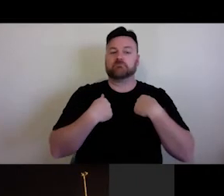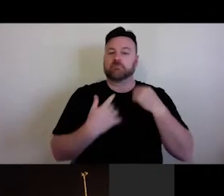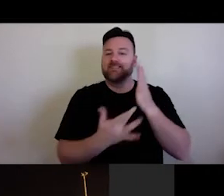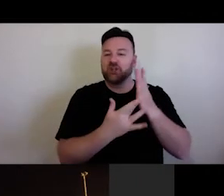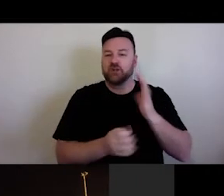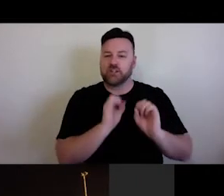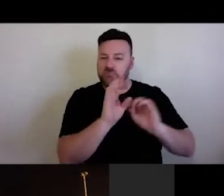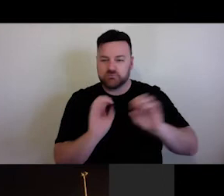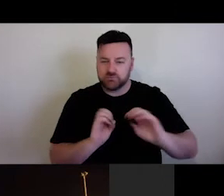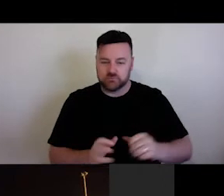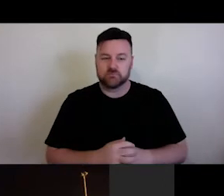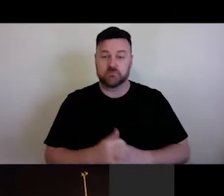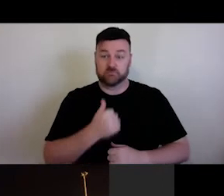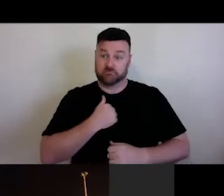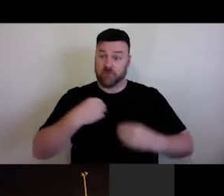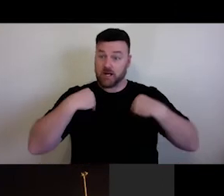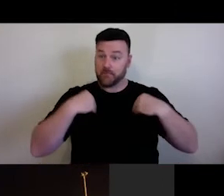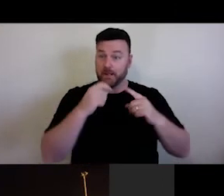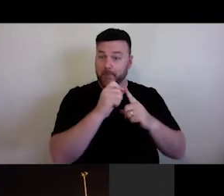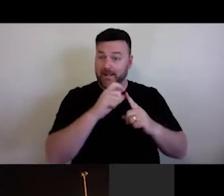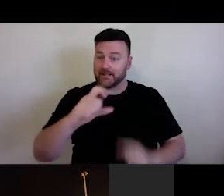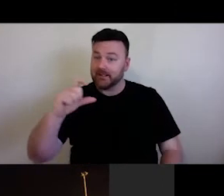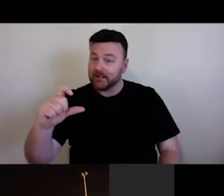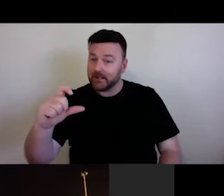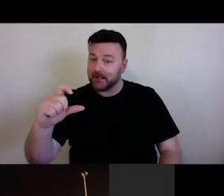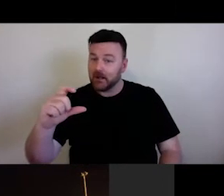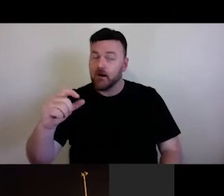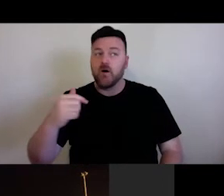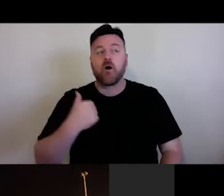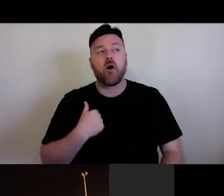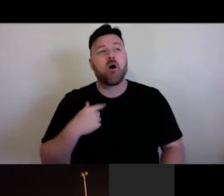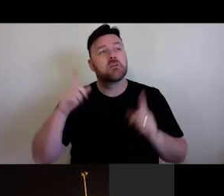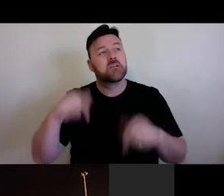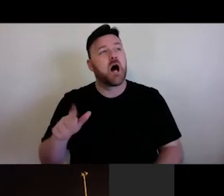really been my side hustle as well. It started in about 2006 I think